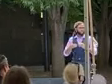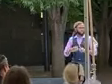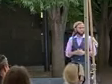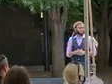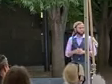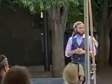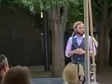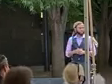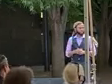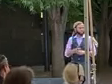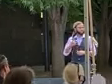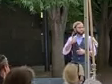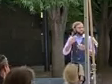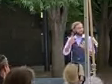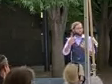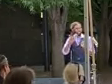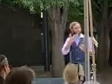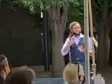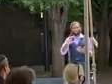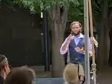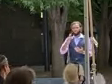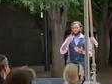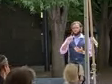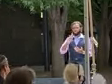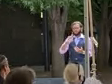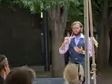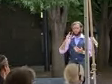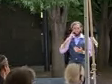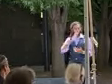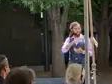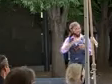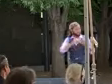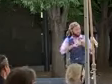I want to thank Chris Bell for your friendship and your leadership